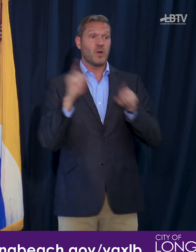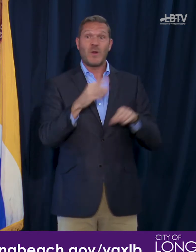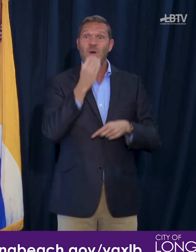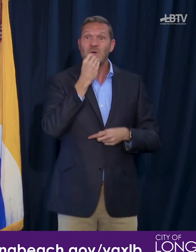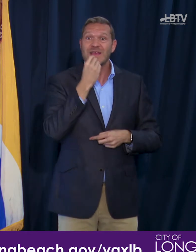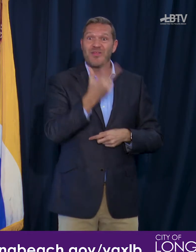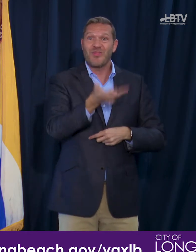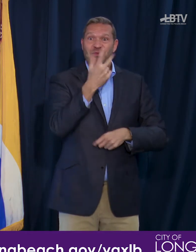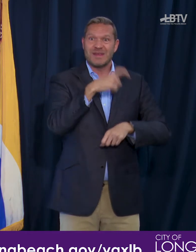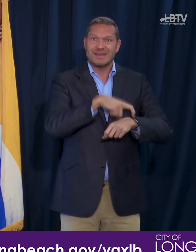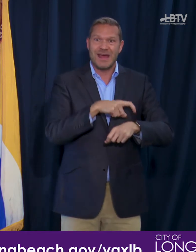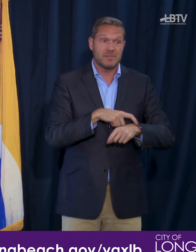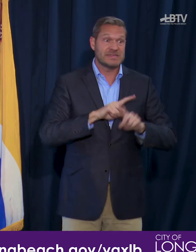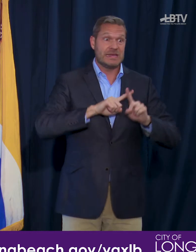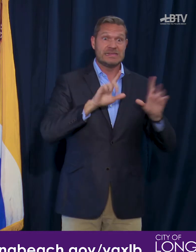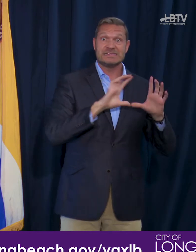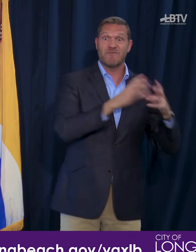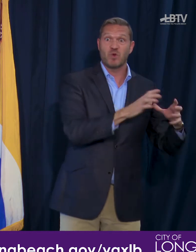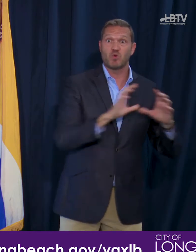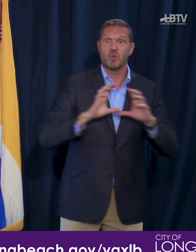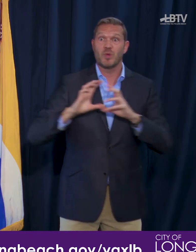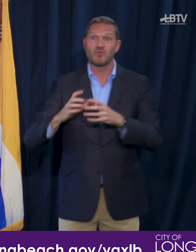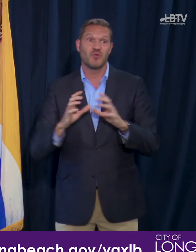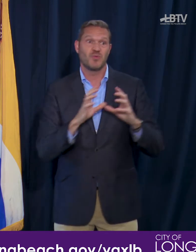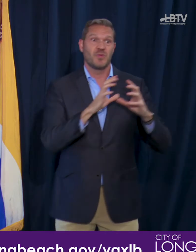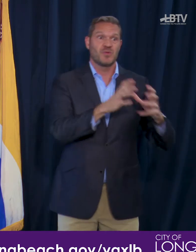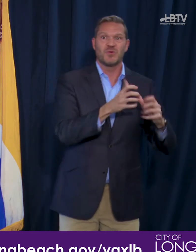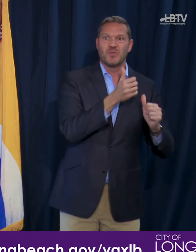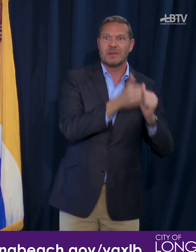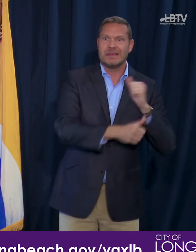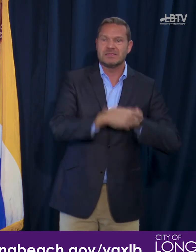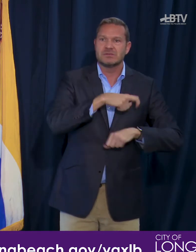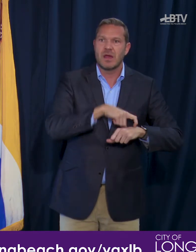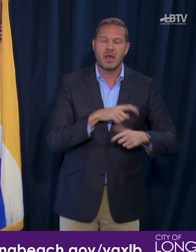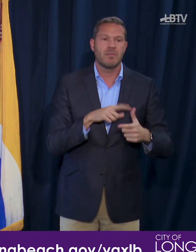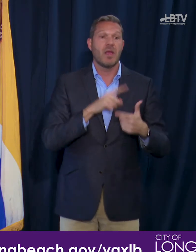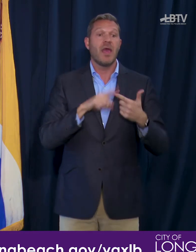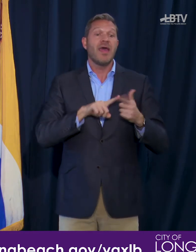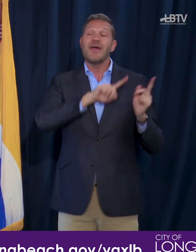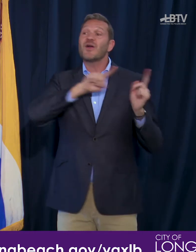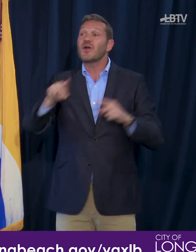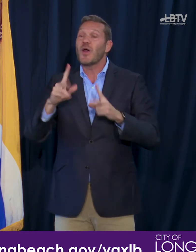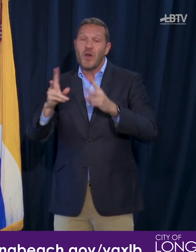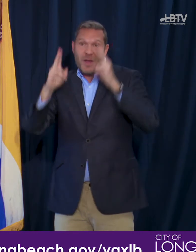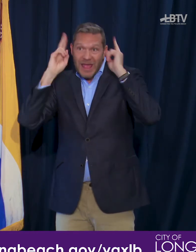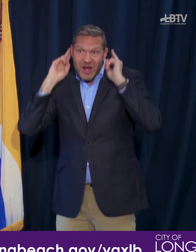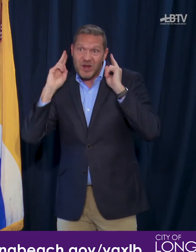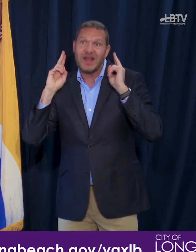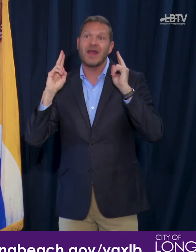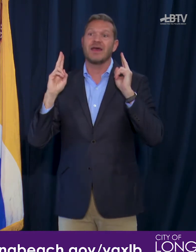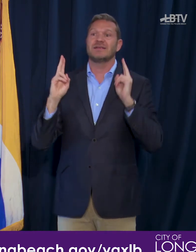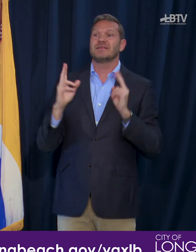You have a different group of friends for each time you go out. You go and then you get your hair done at a salon or a barber shop and then you get